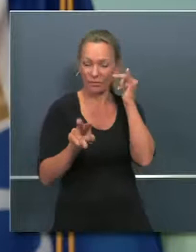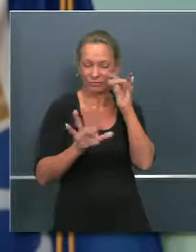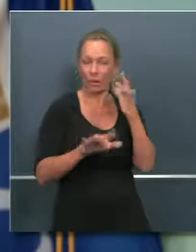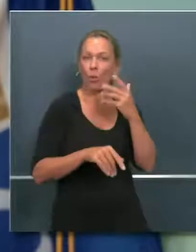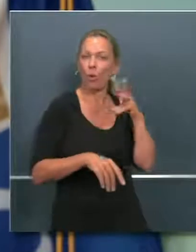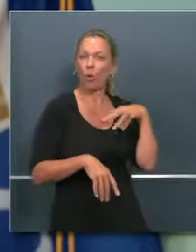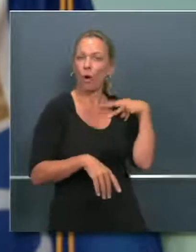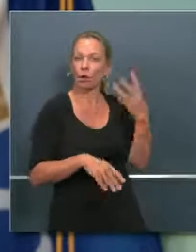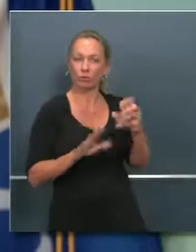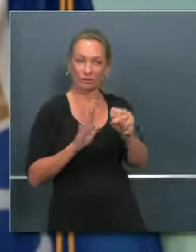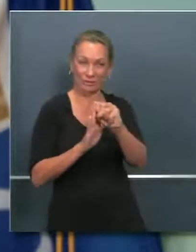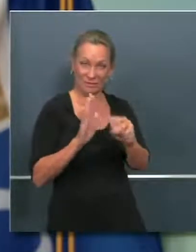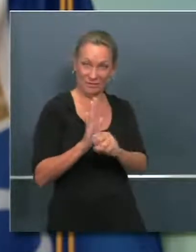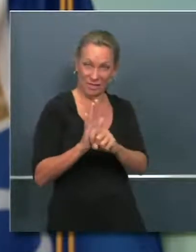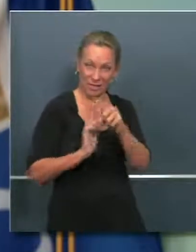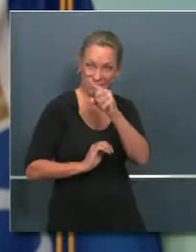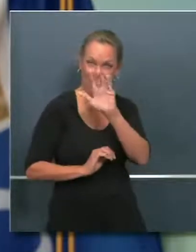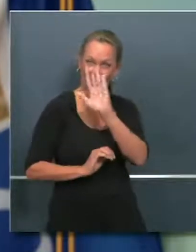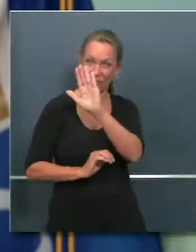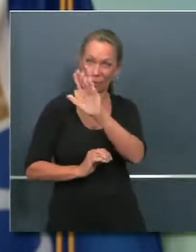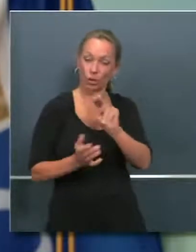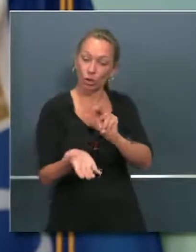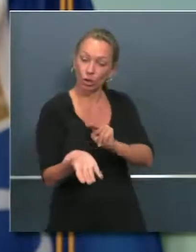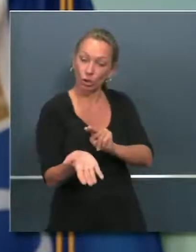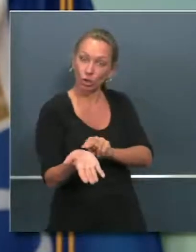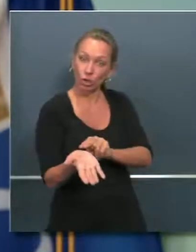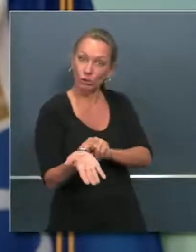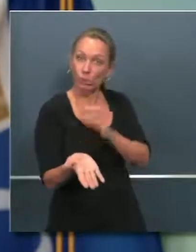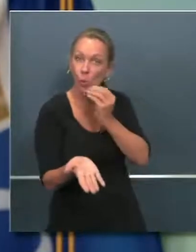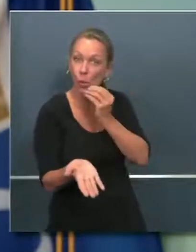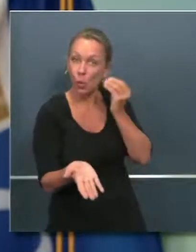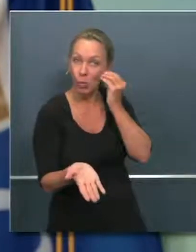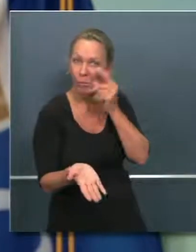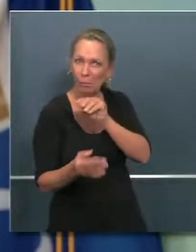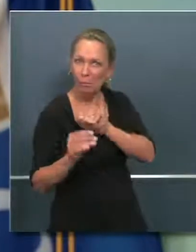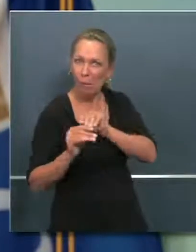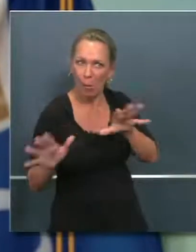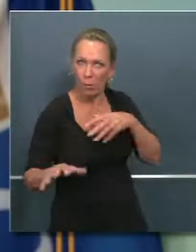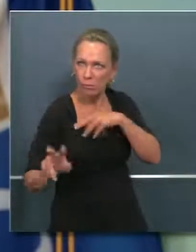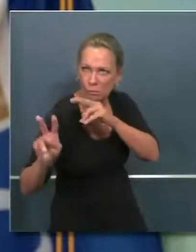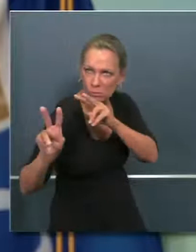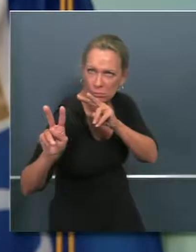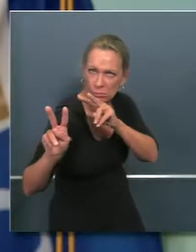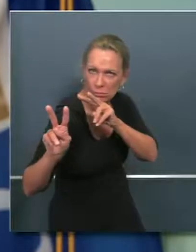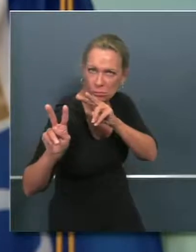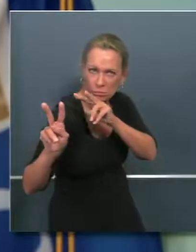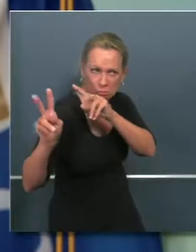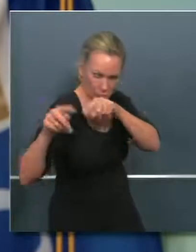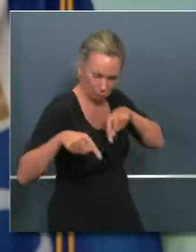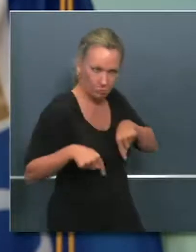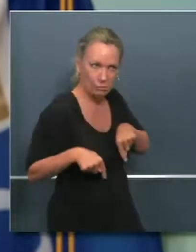of California outside those repatriation missions we move forward as the first state in the country